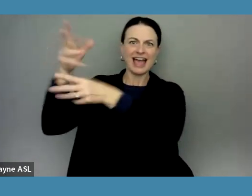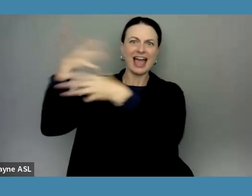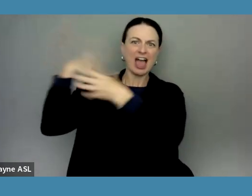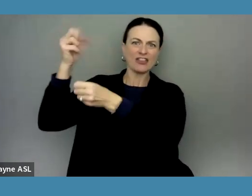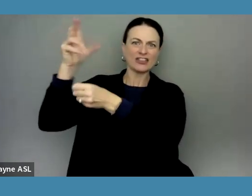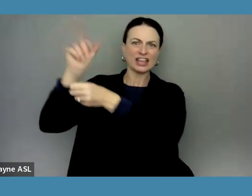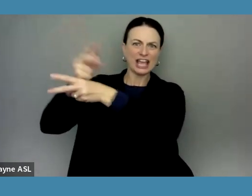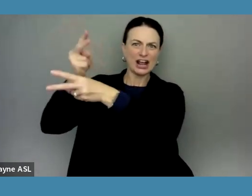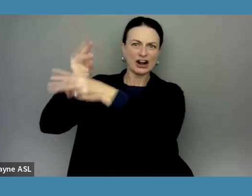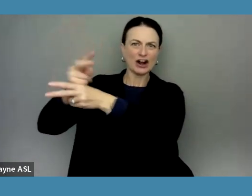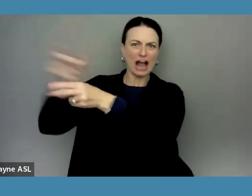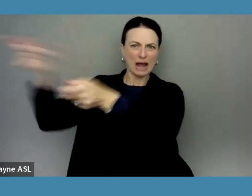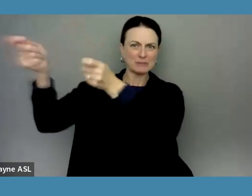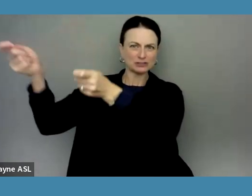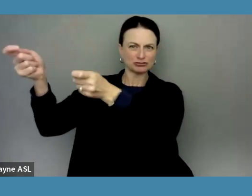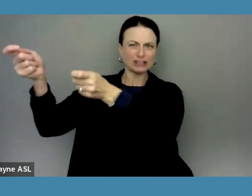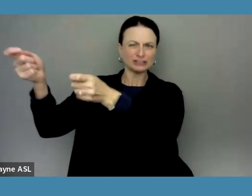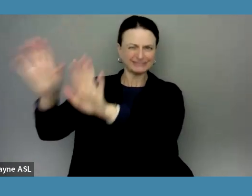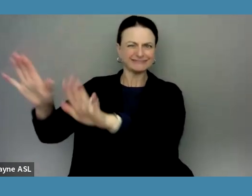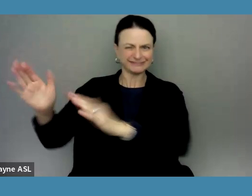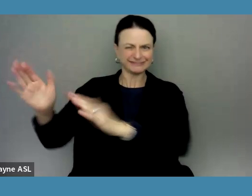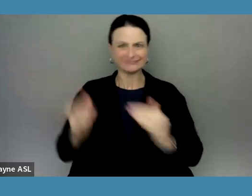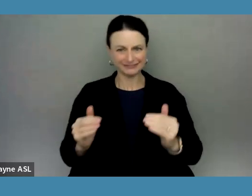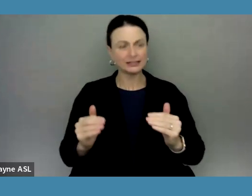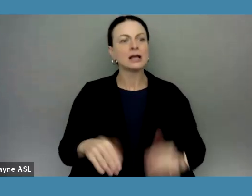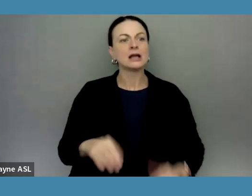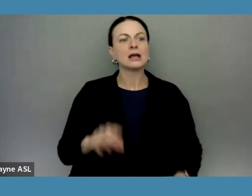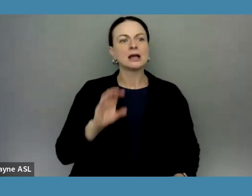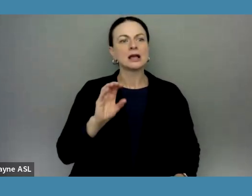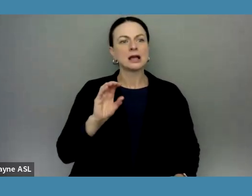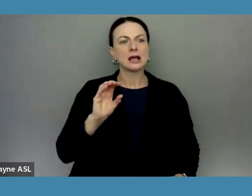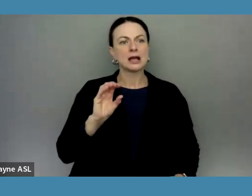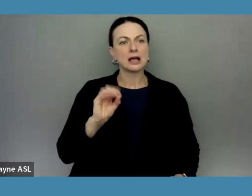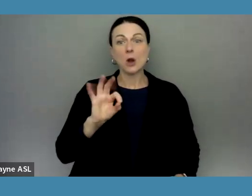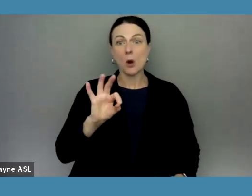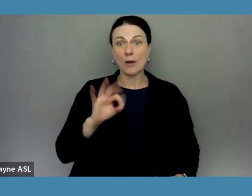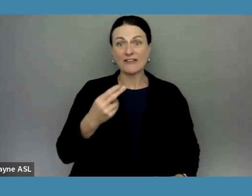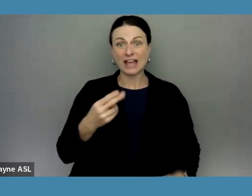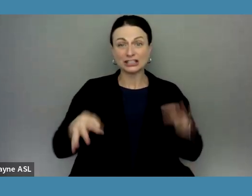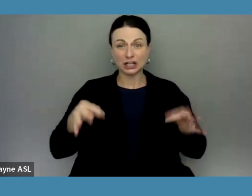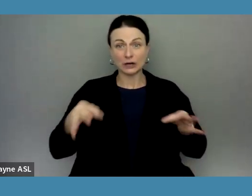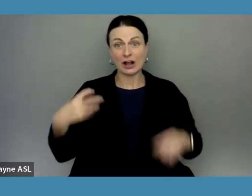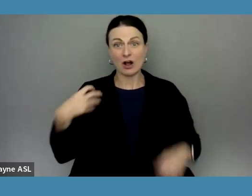and OFH employees hearing officers who conduct hearings in cases affecting Medicaid fee